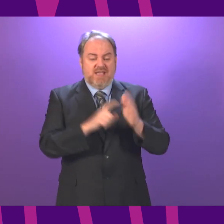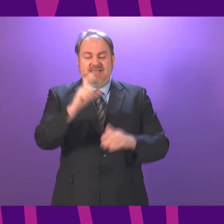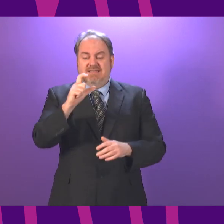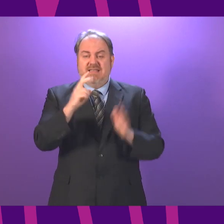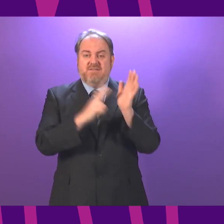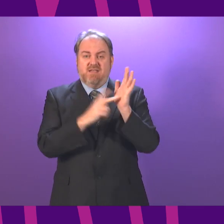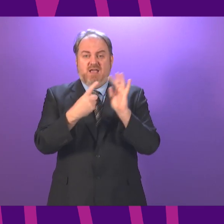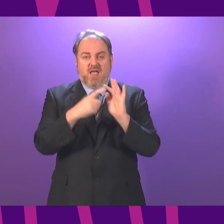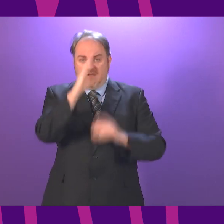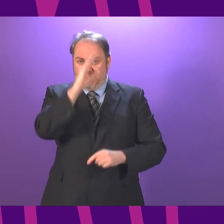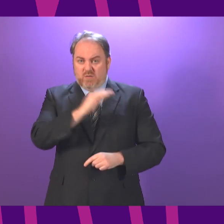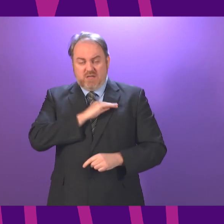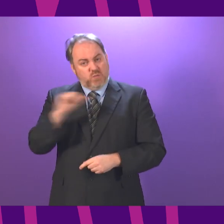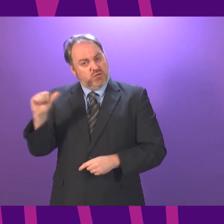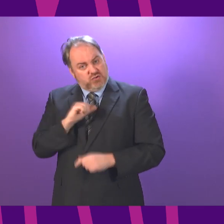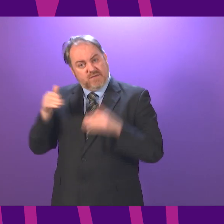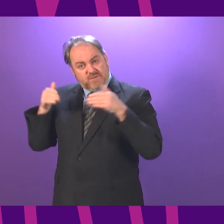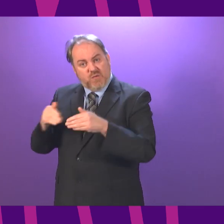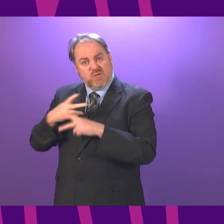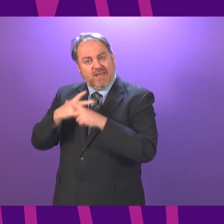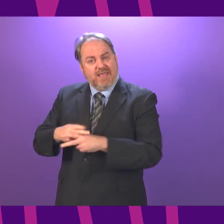Vaccinating in care homes takes longer. That is what I have seen